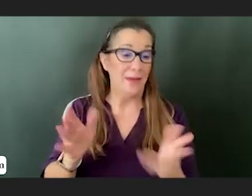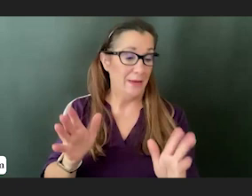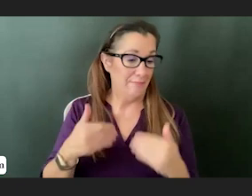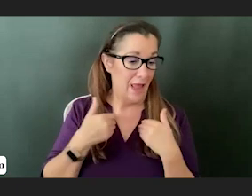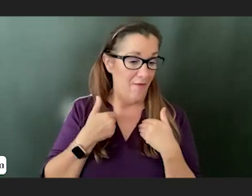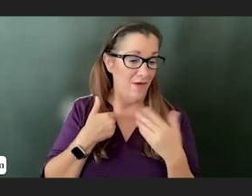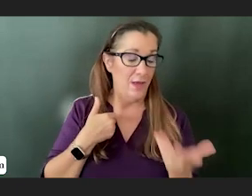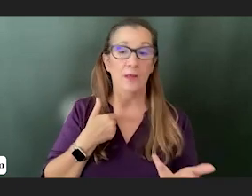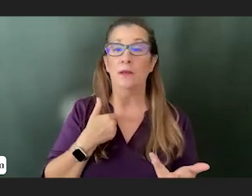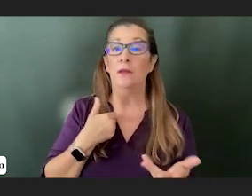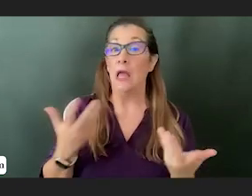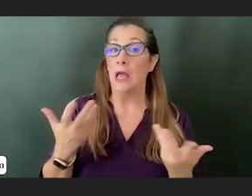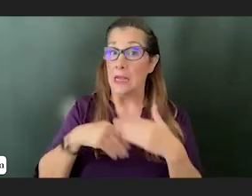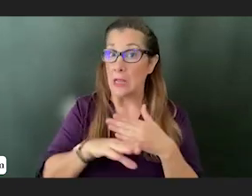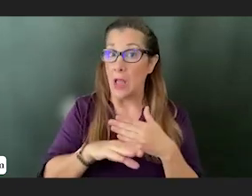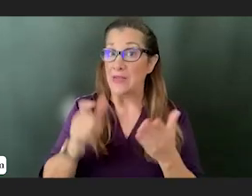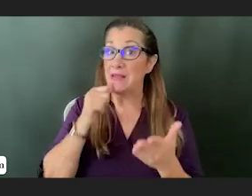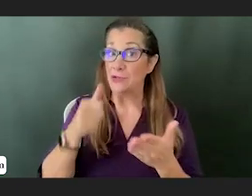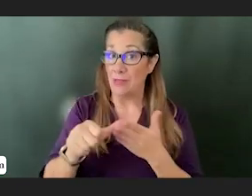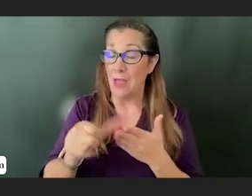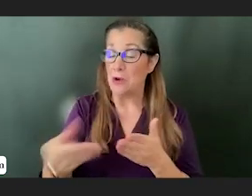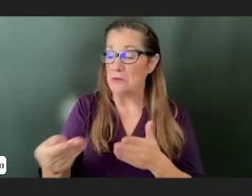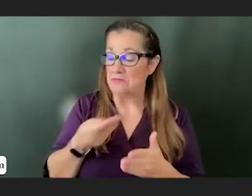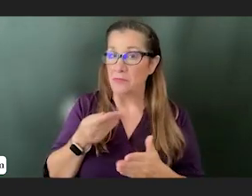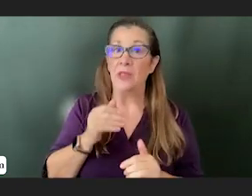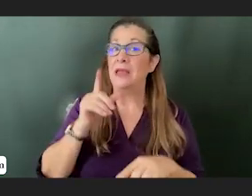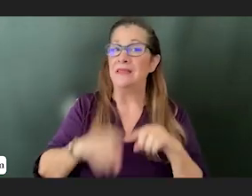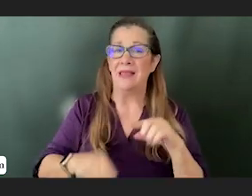Um, an accommodation letter, they may not be able to make sense of all of it.